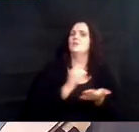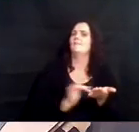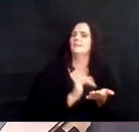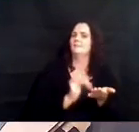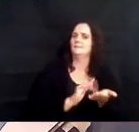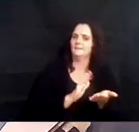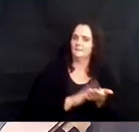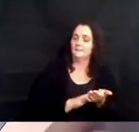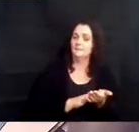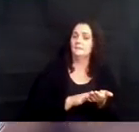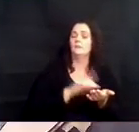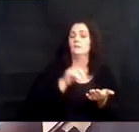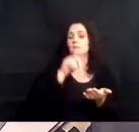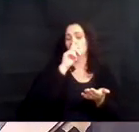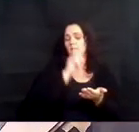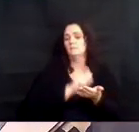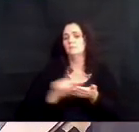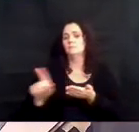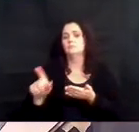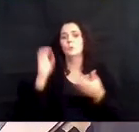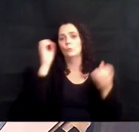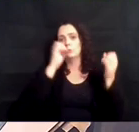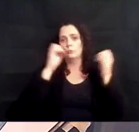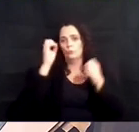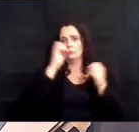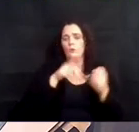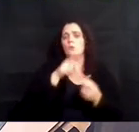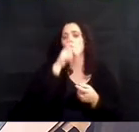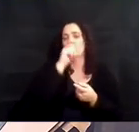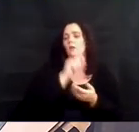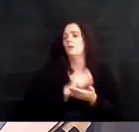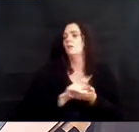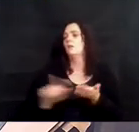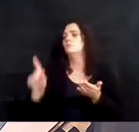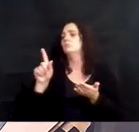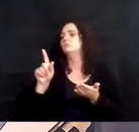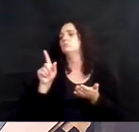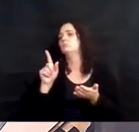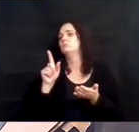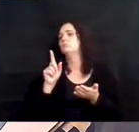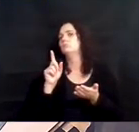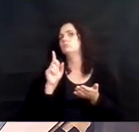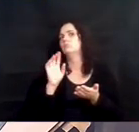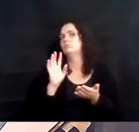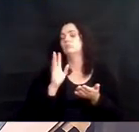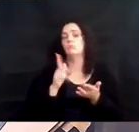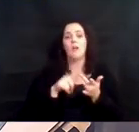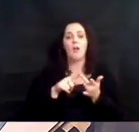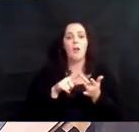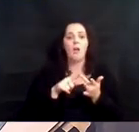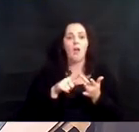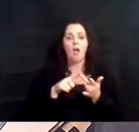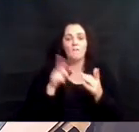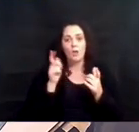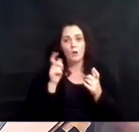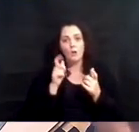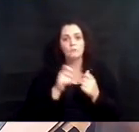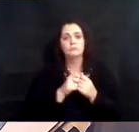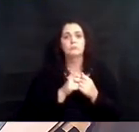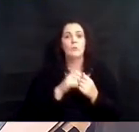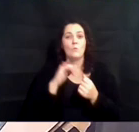can share it to my Google Drive, I can upload it to iPhoto or to YouTube even,